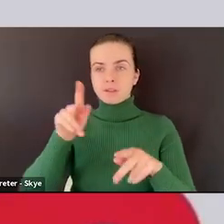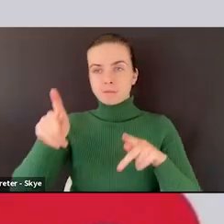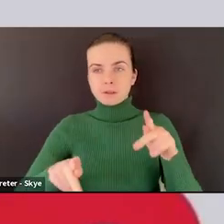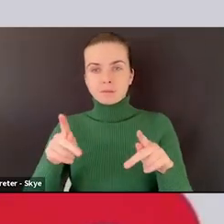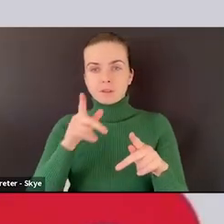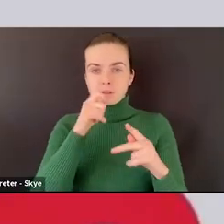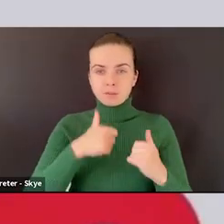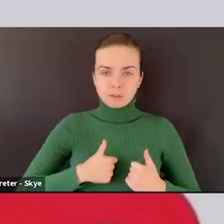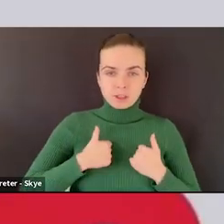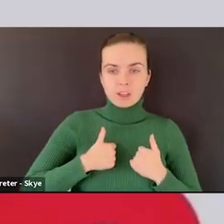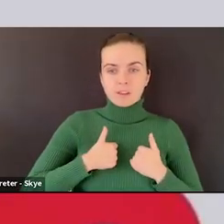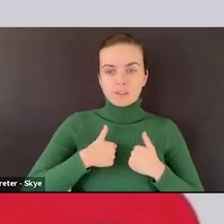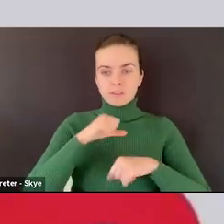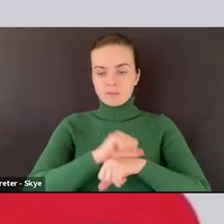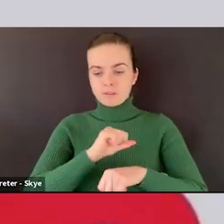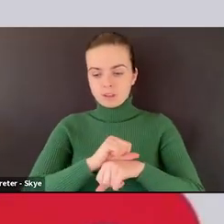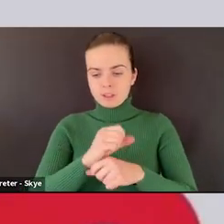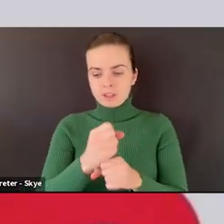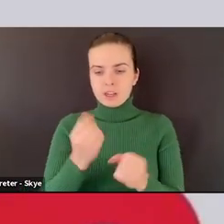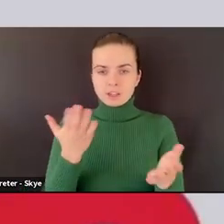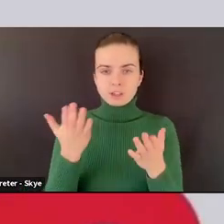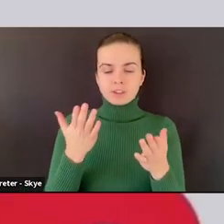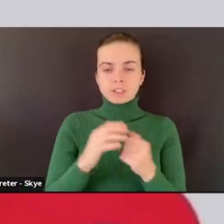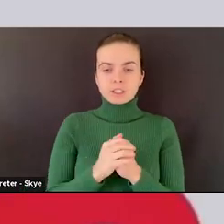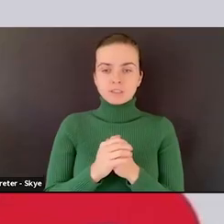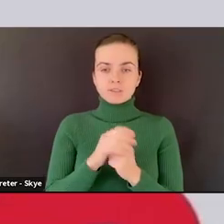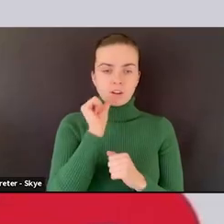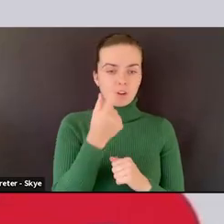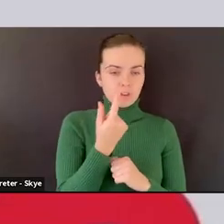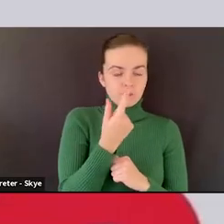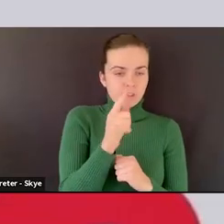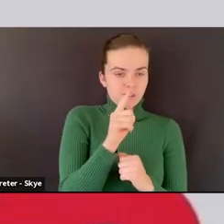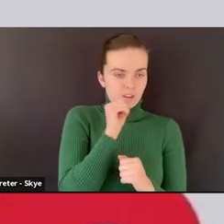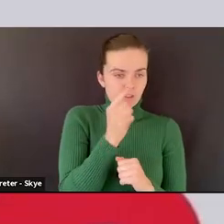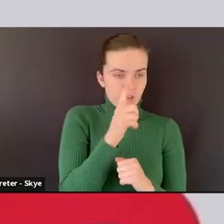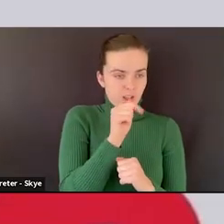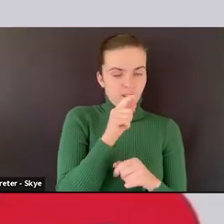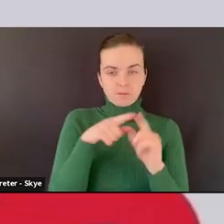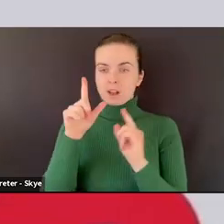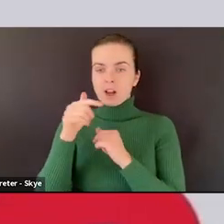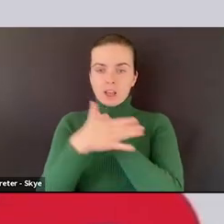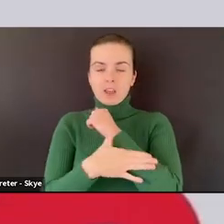live and work and receive services in not only Los Angeles city but in Los Angeles County.